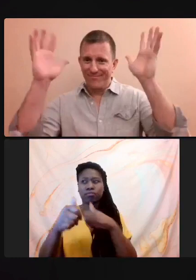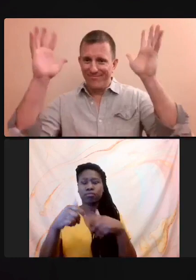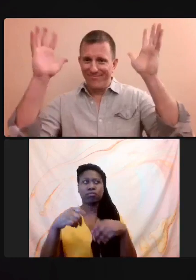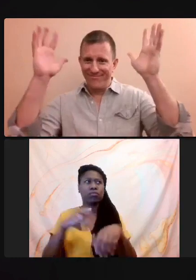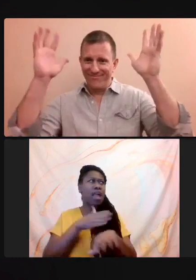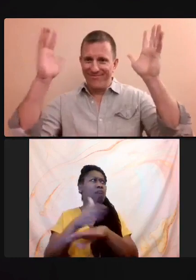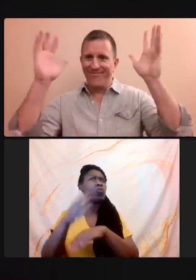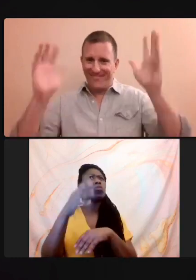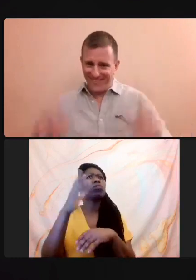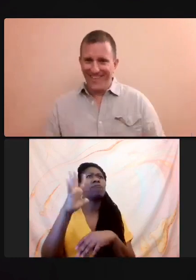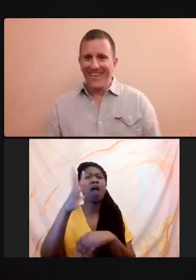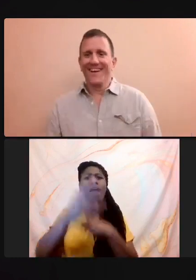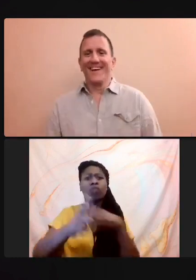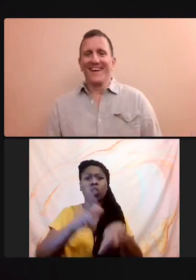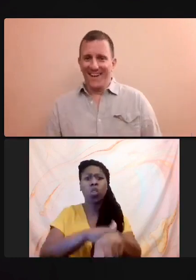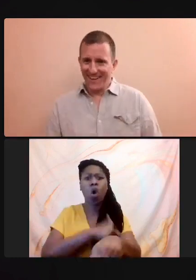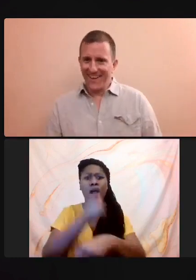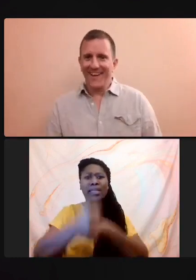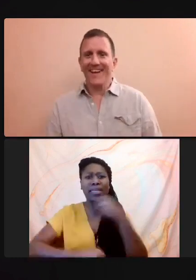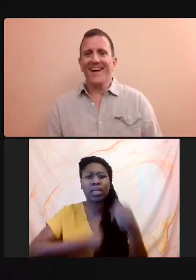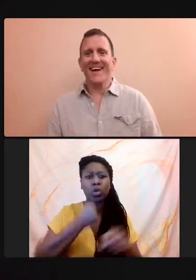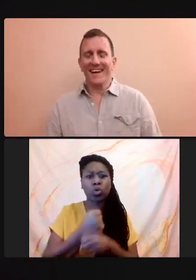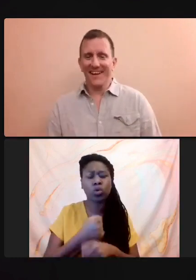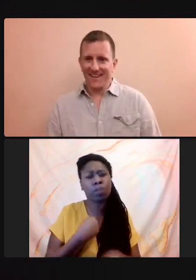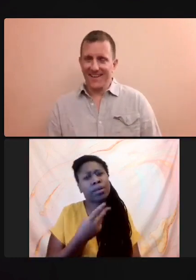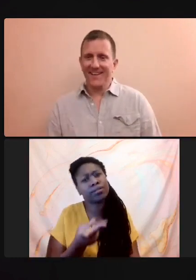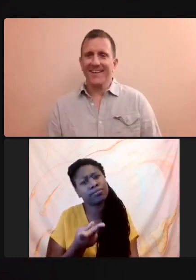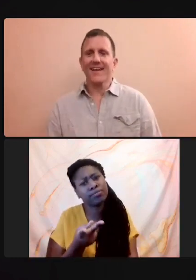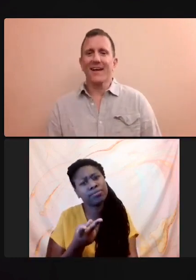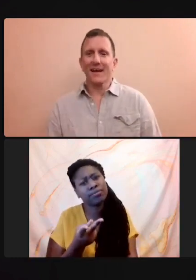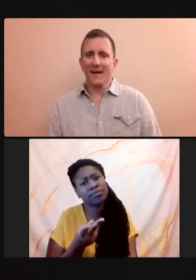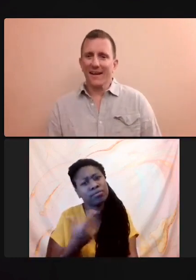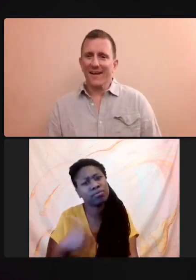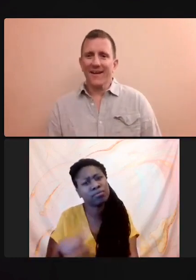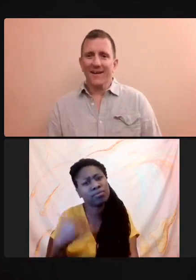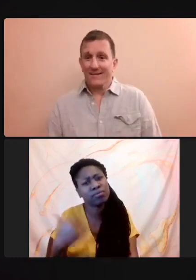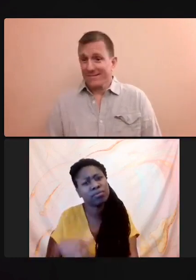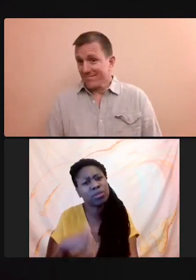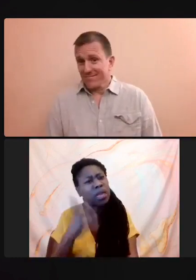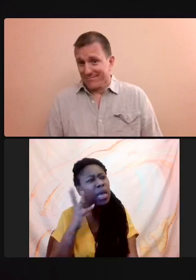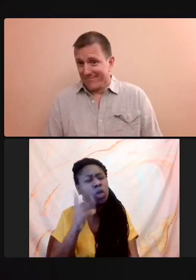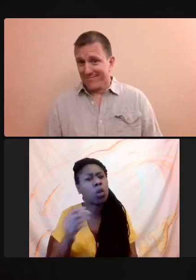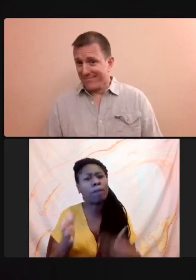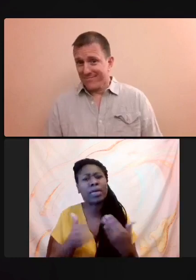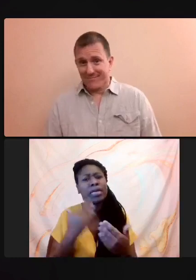I mean, the five long years they were failing after failing. After failing. There was no resolve.